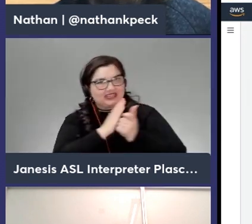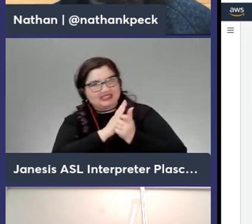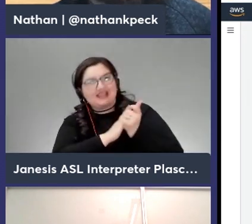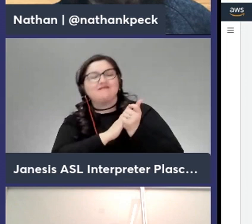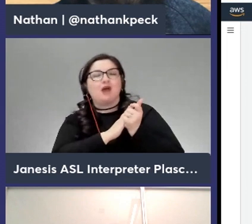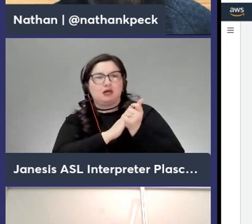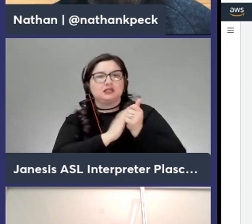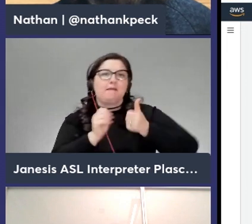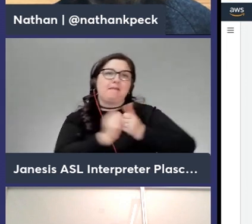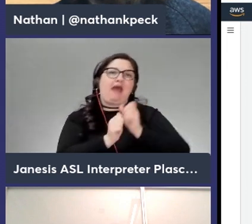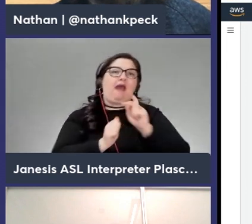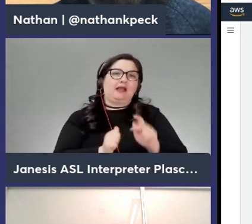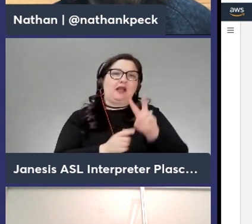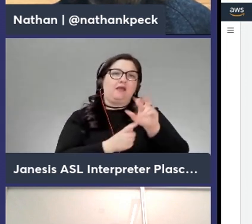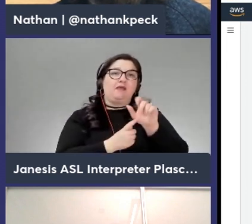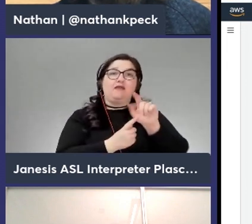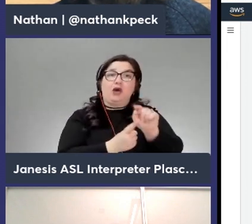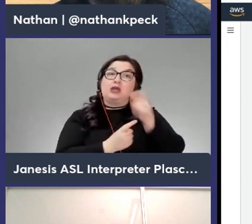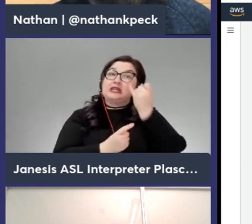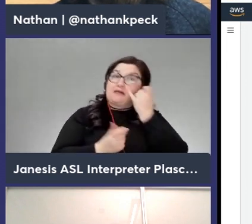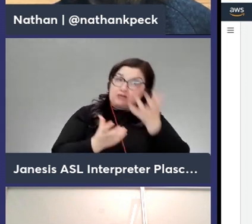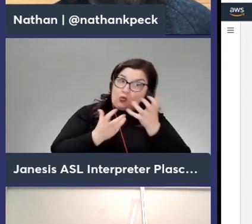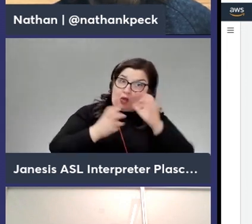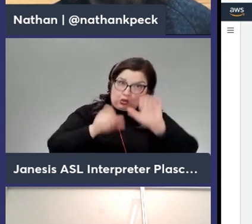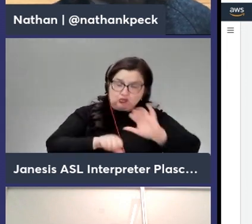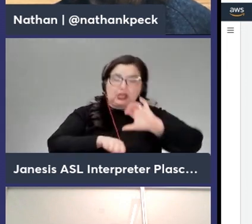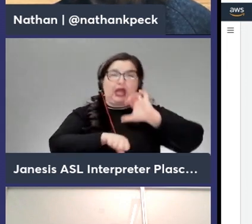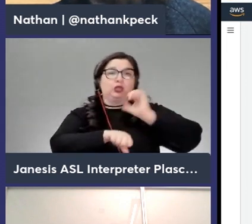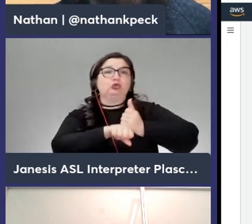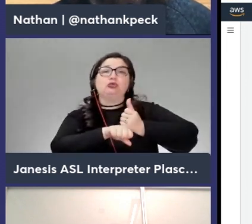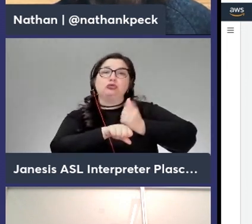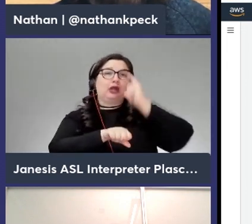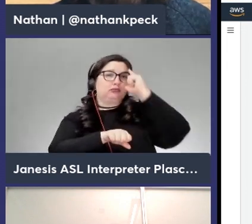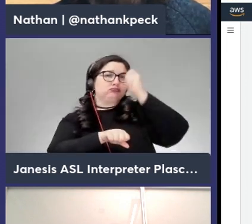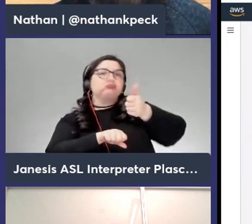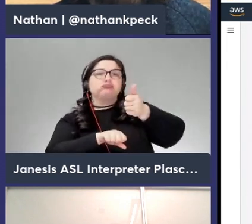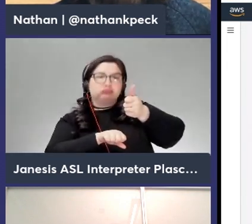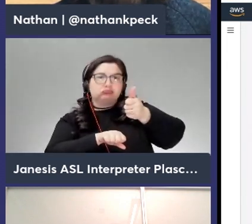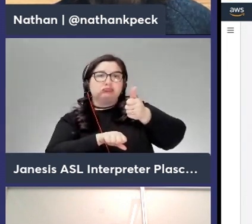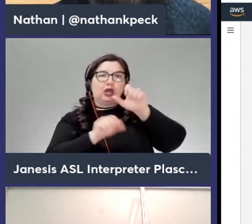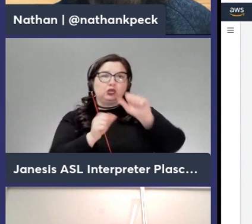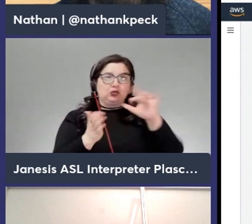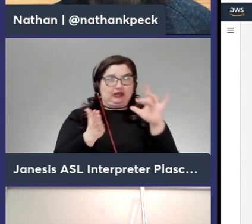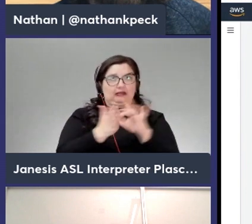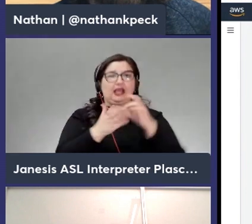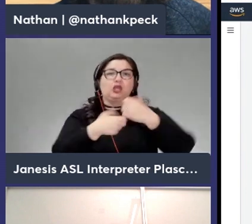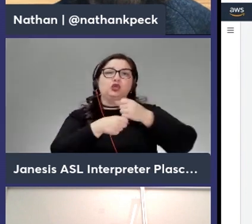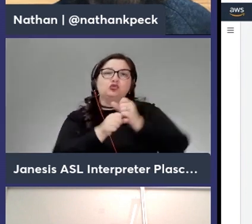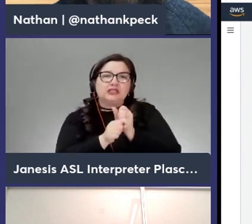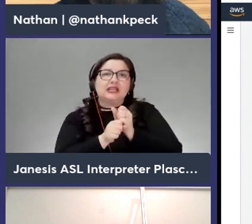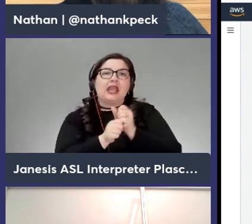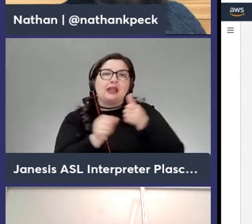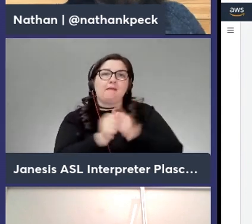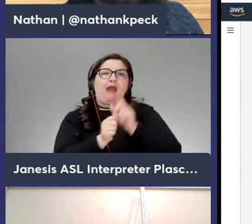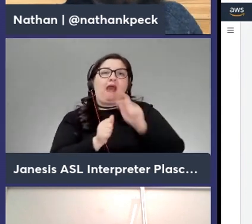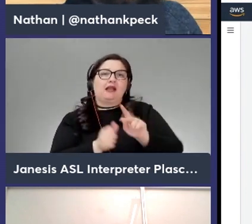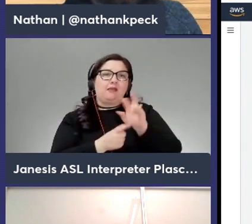But if you want, you can create some other backup vault also by clicking on the create a backup vault option. Right now I'll use my default vault.